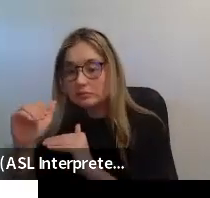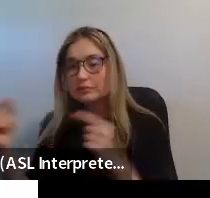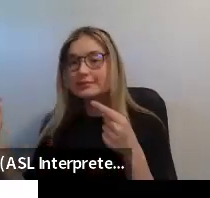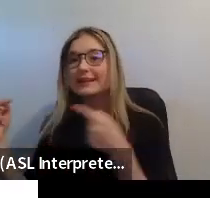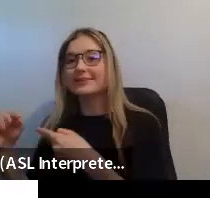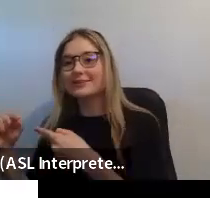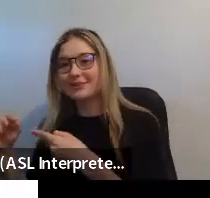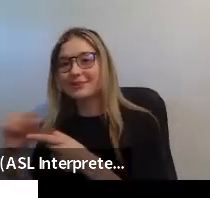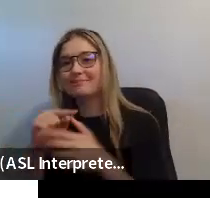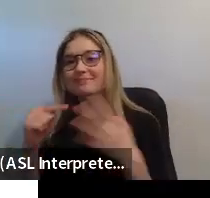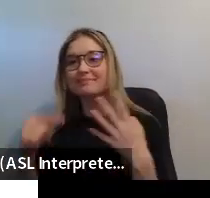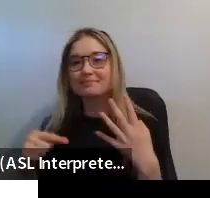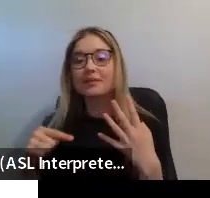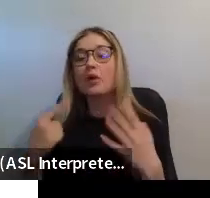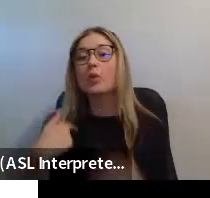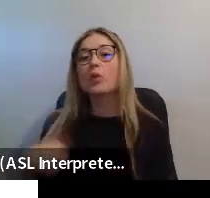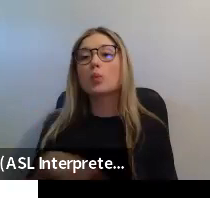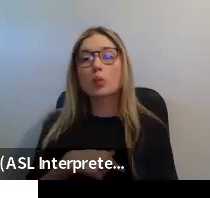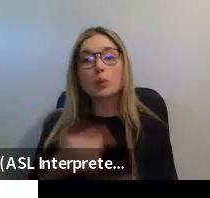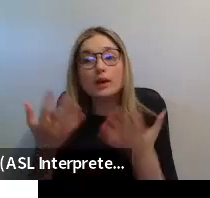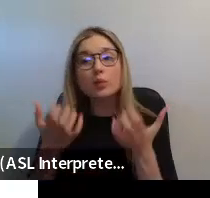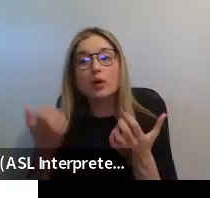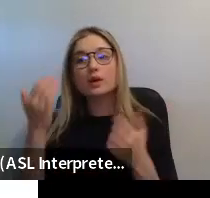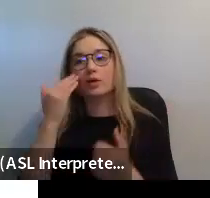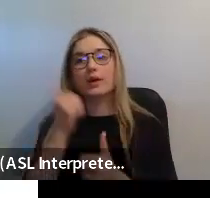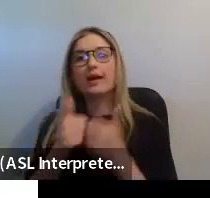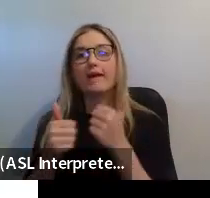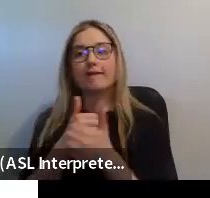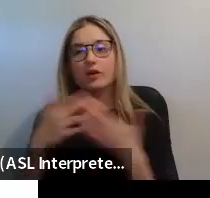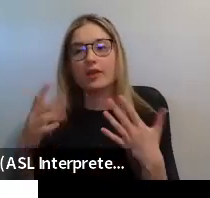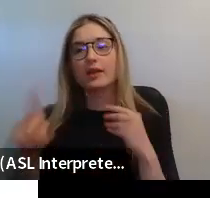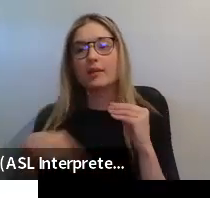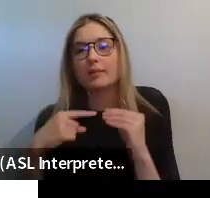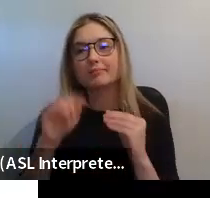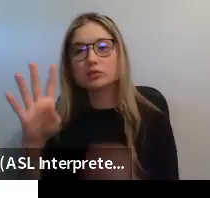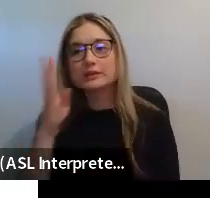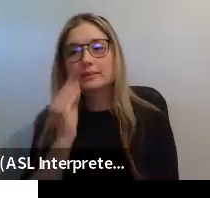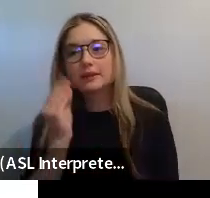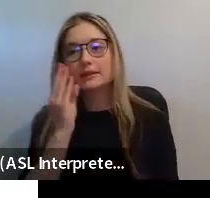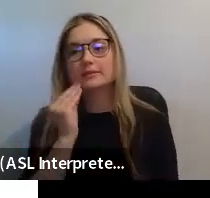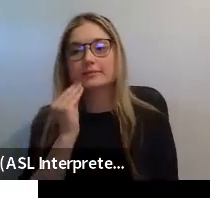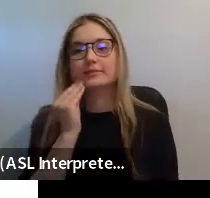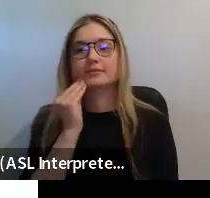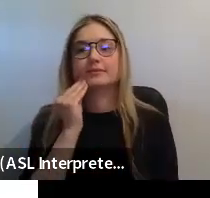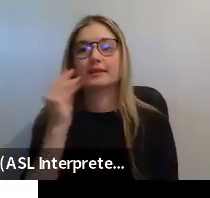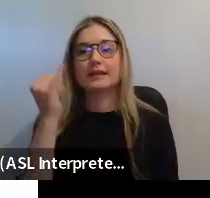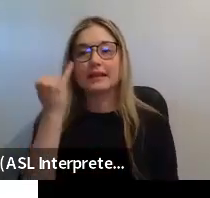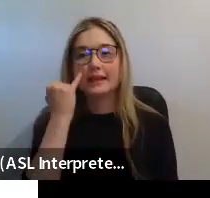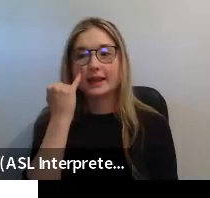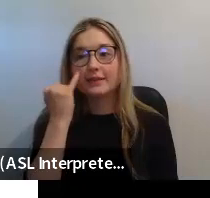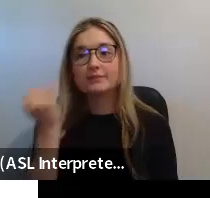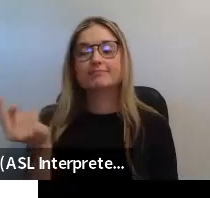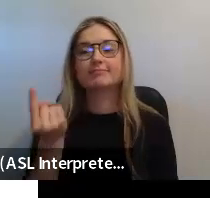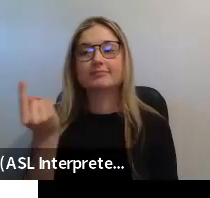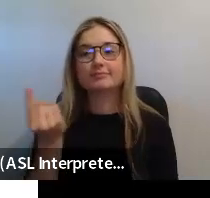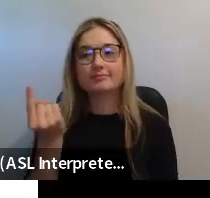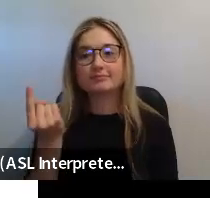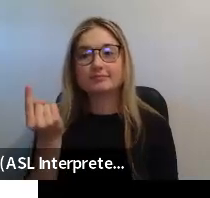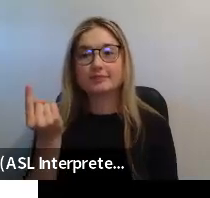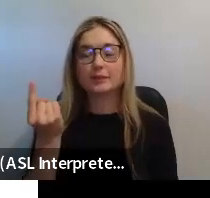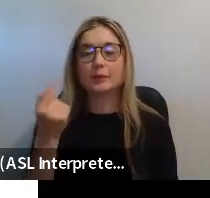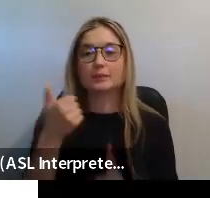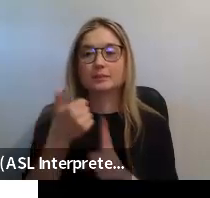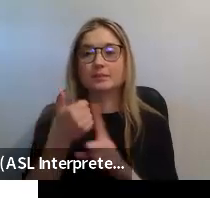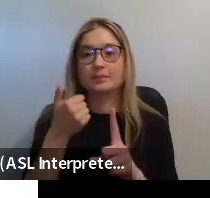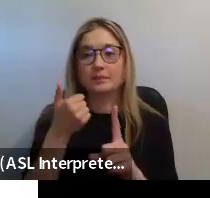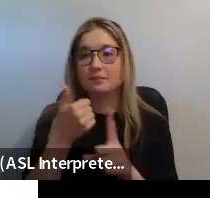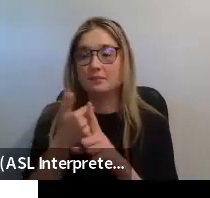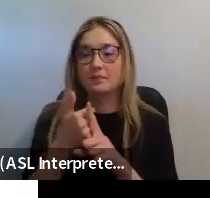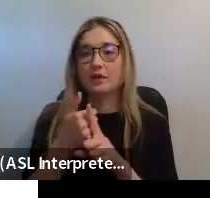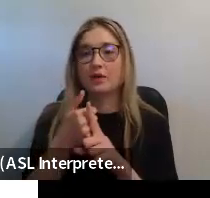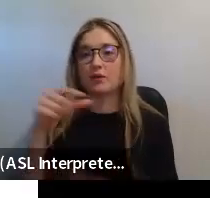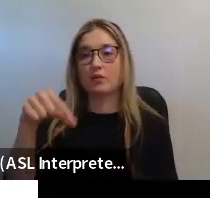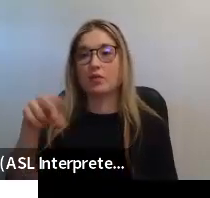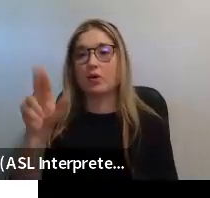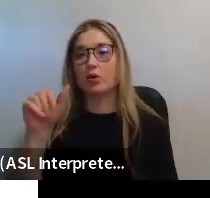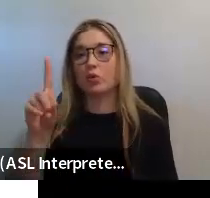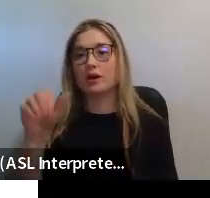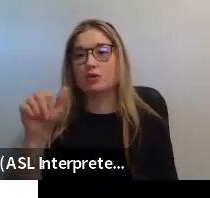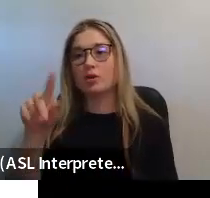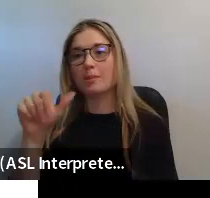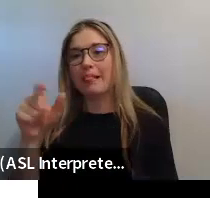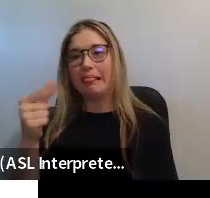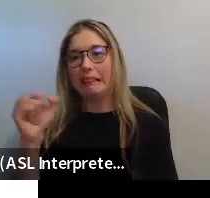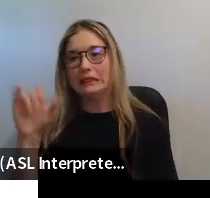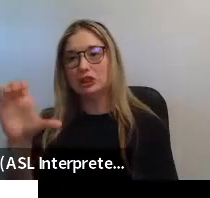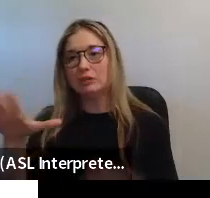So, if someone is a quadriplegic and maybe they have been sitting for a while, we need to know if there's a pressure store.